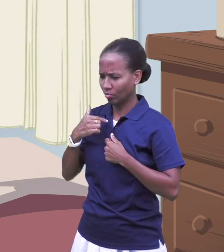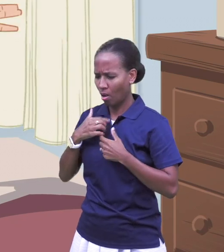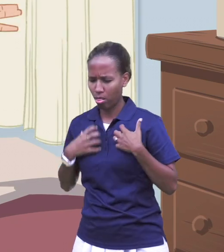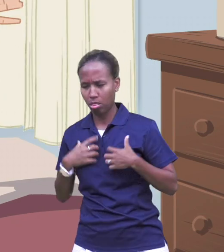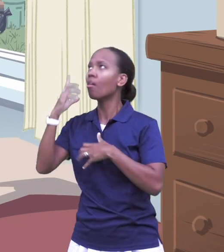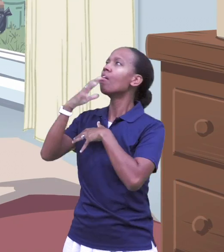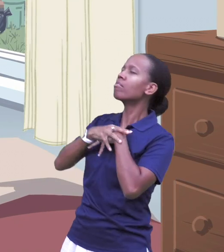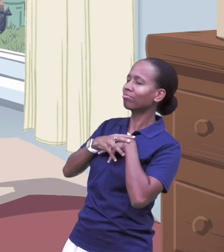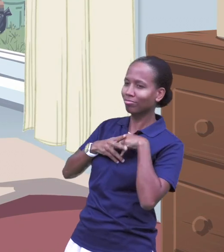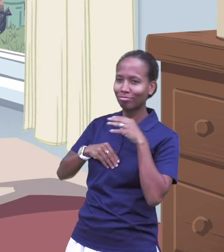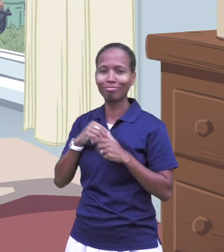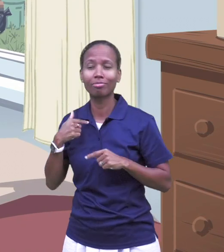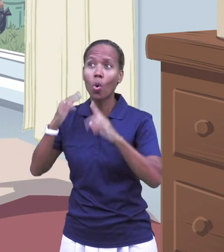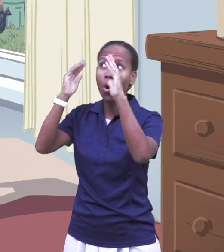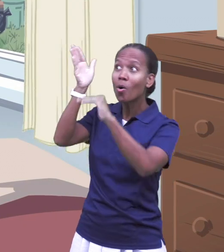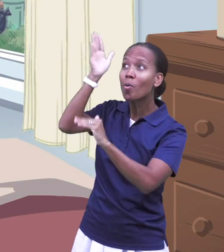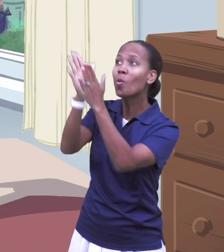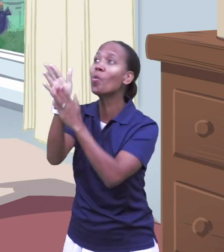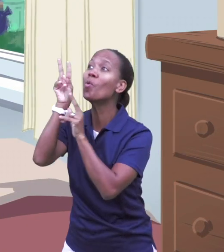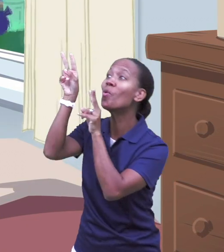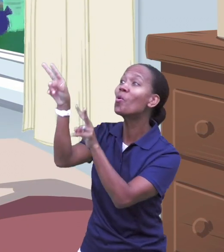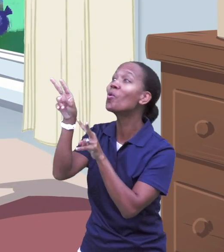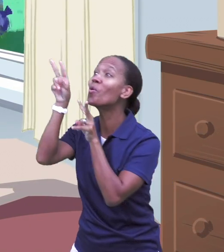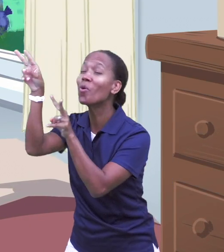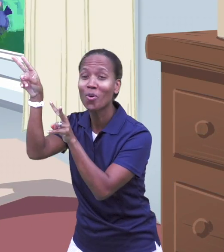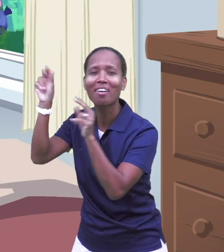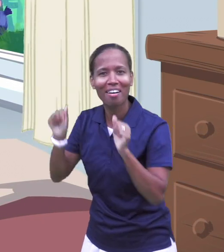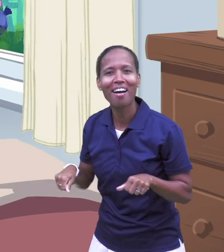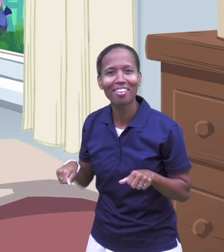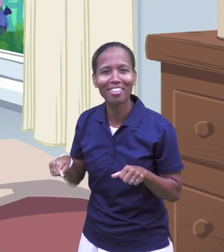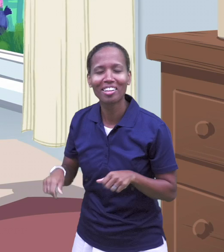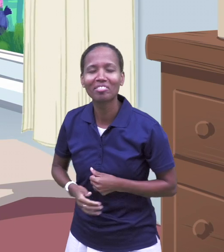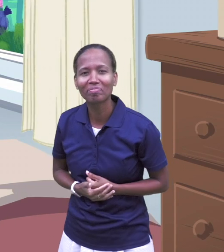comforted, and given hope for the future.